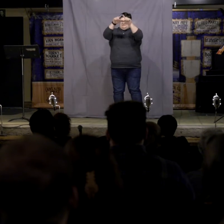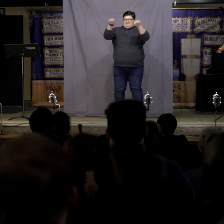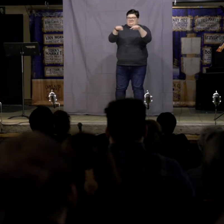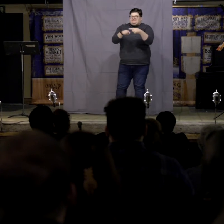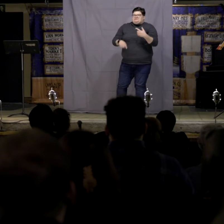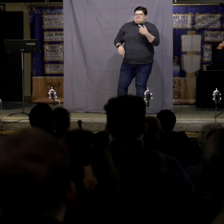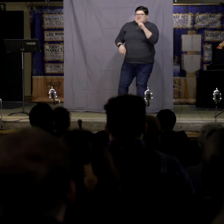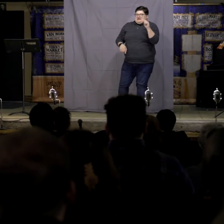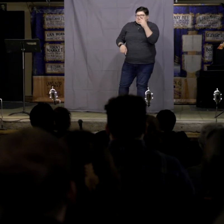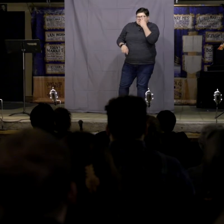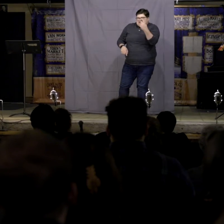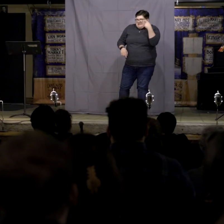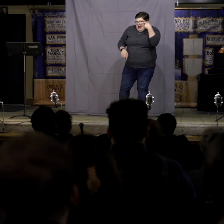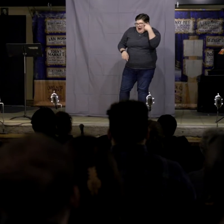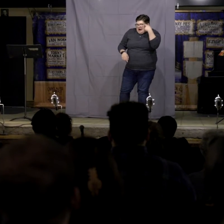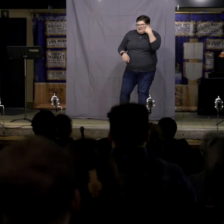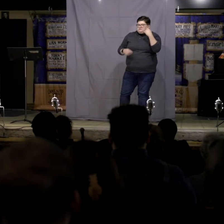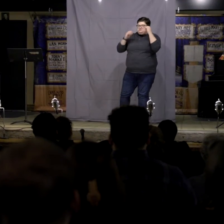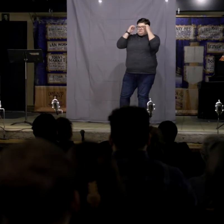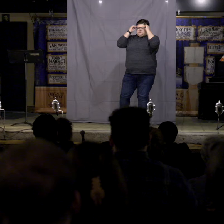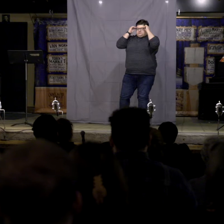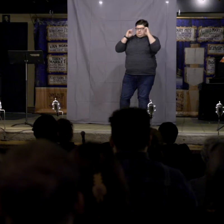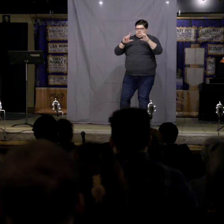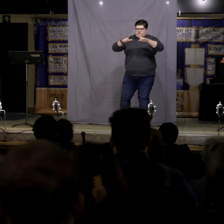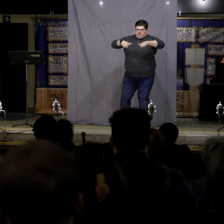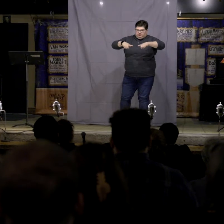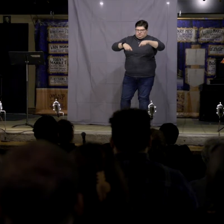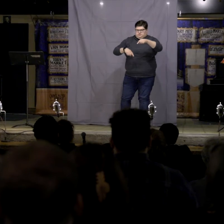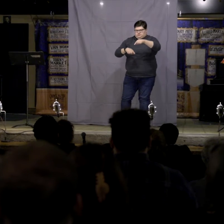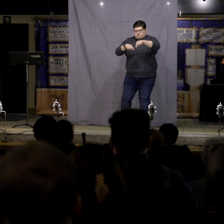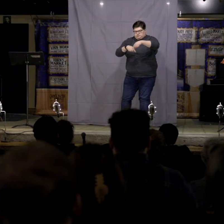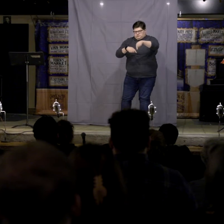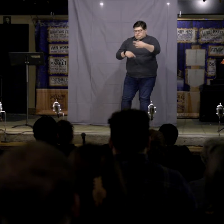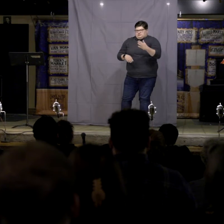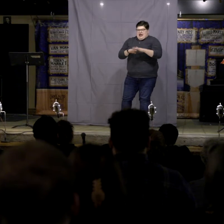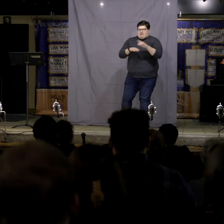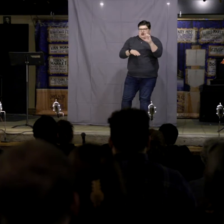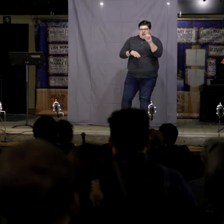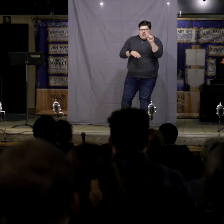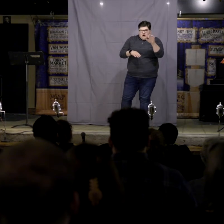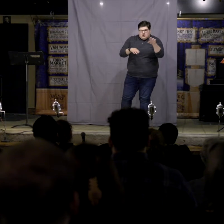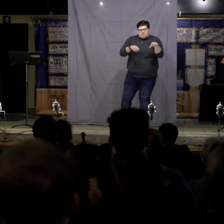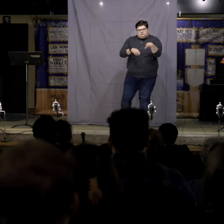It's a triangle-shaped piece with a hole in the middle, which is the eye, and this piece moves